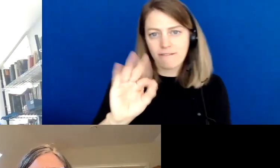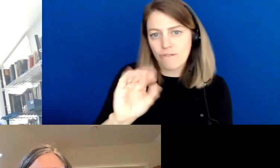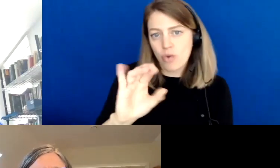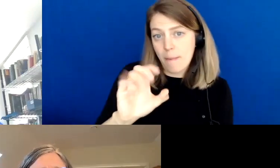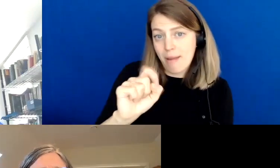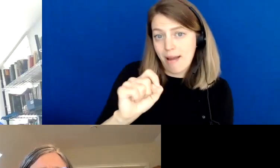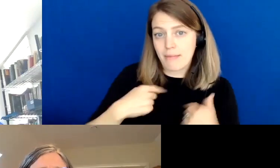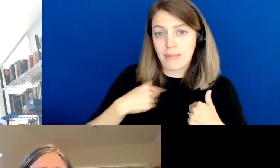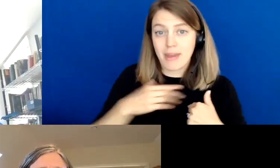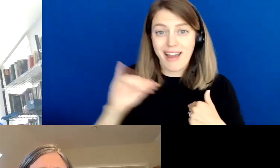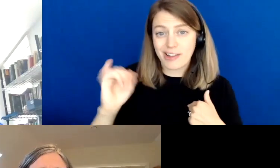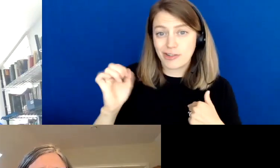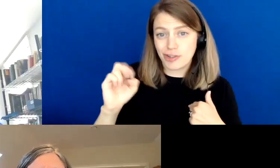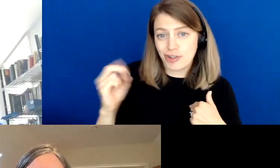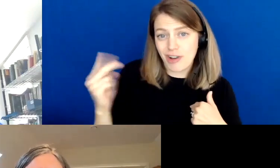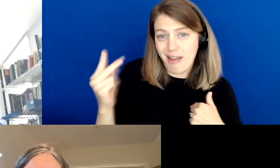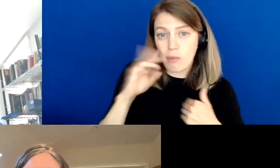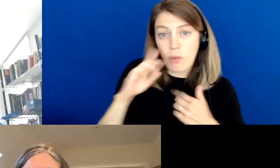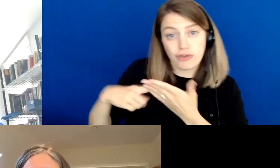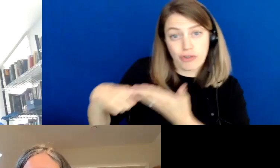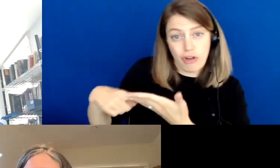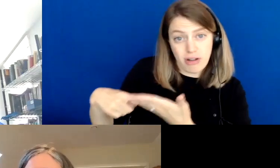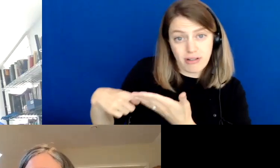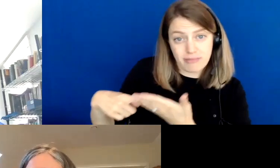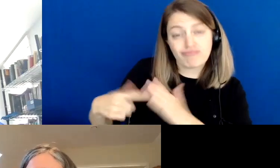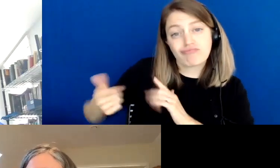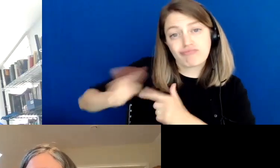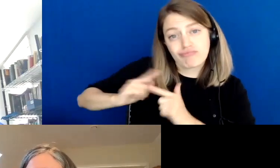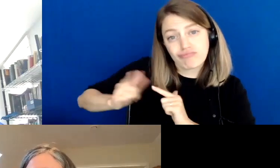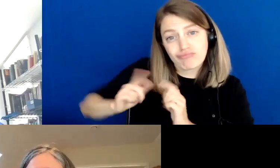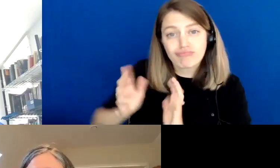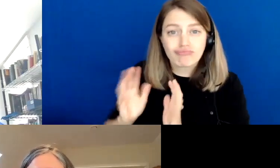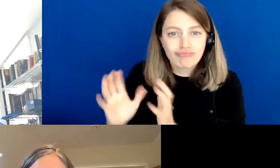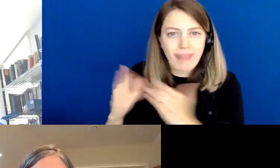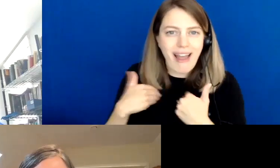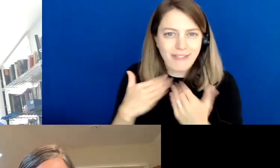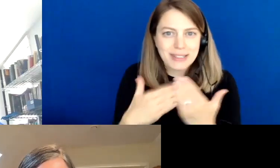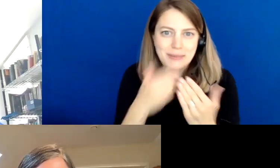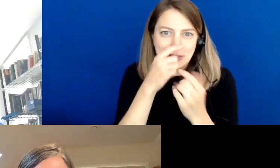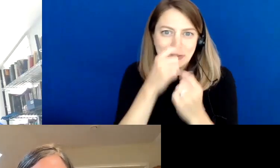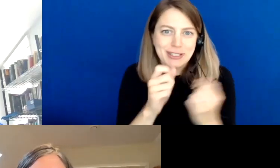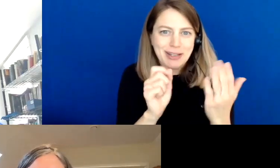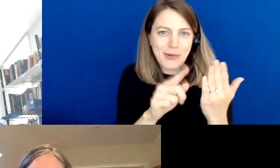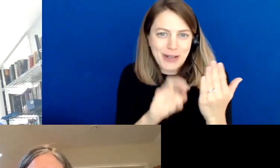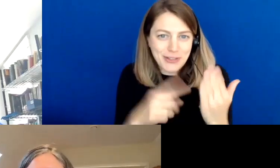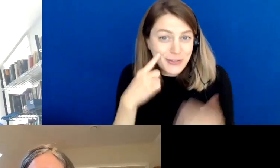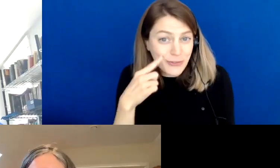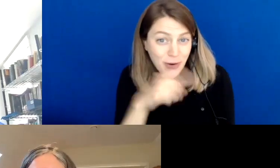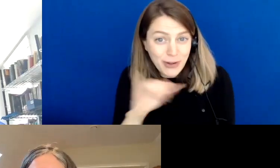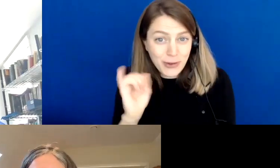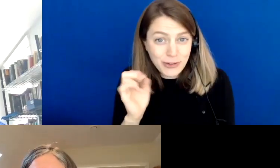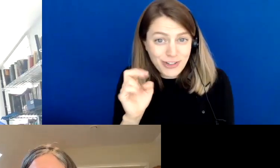Jan, I've got some interesting questions for you where I'm hoping you will shed